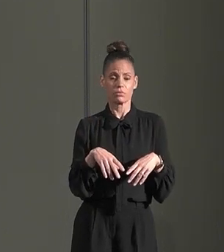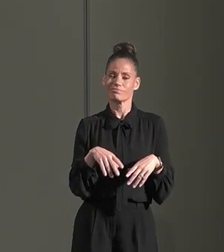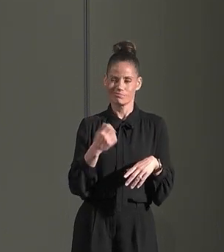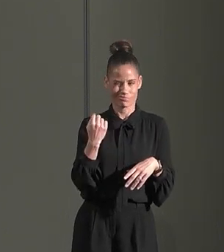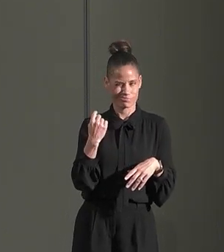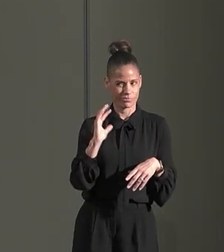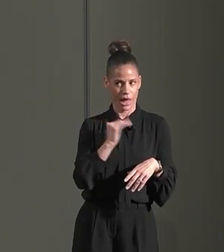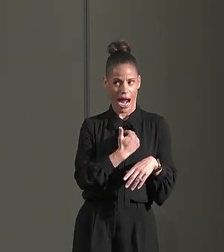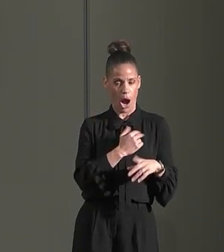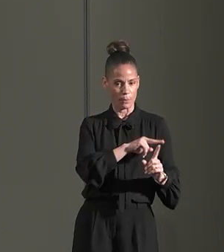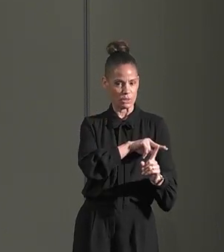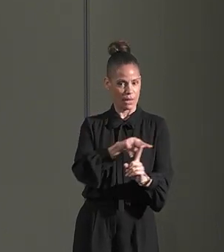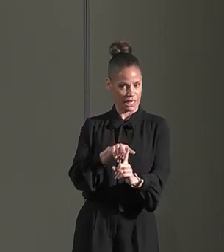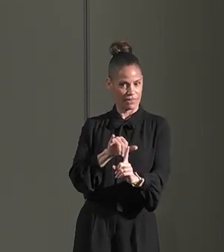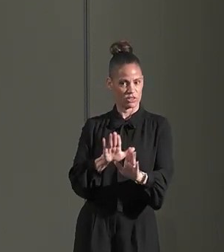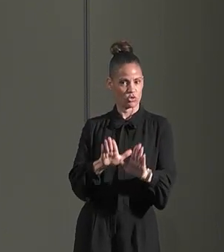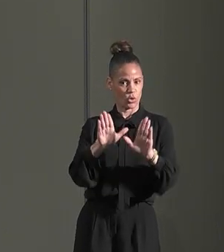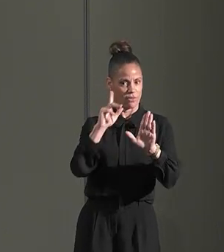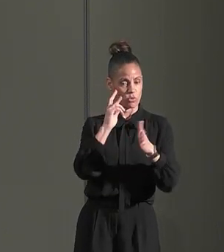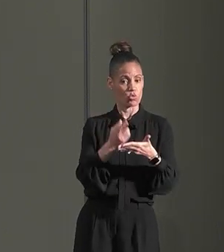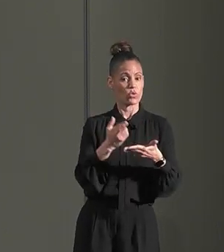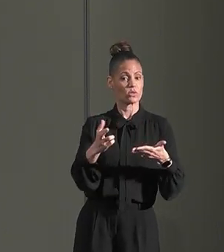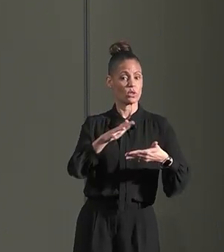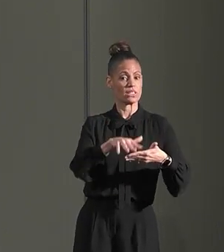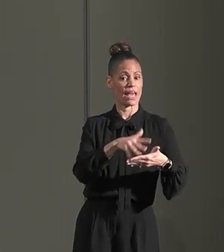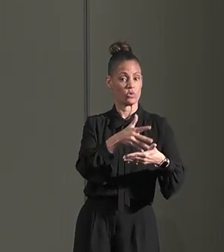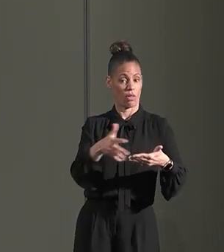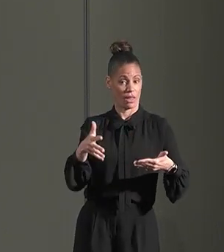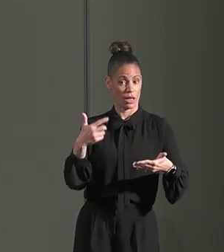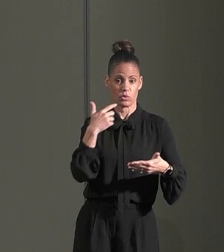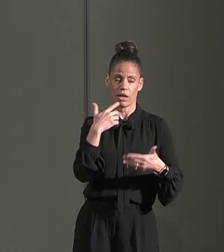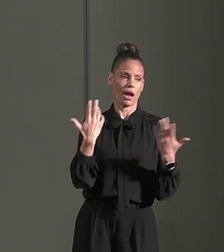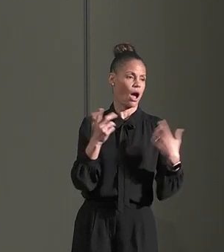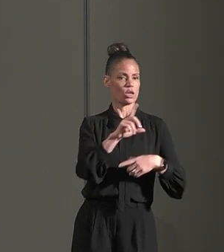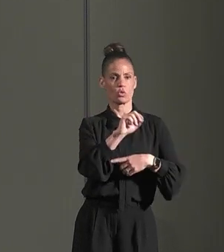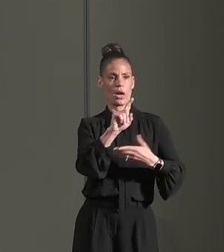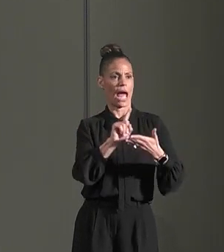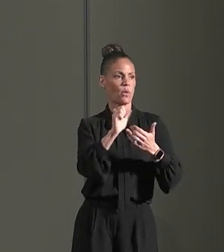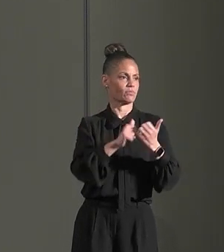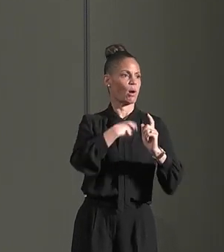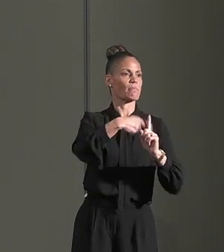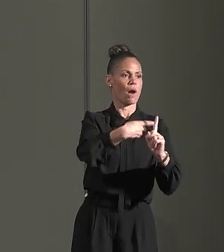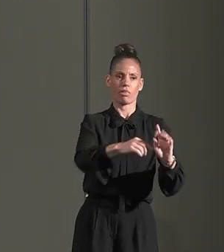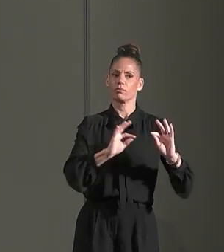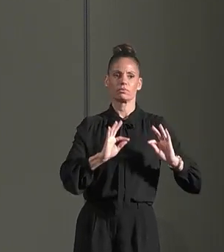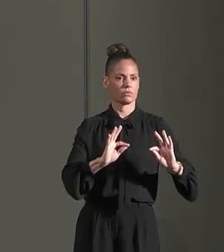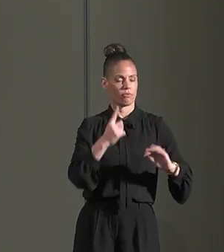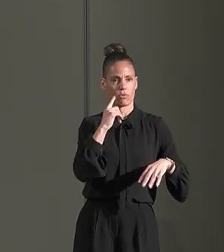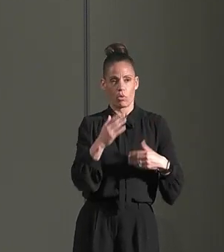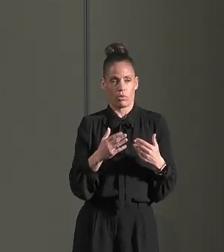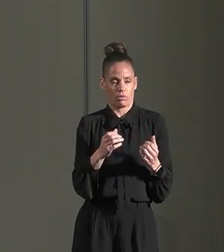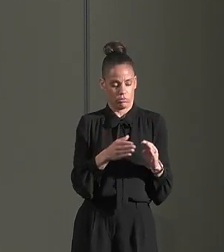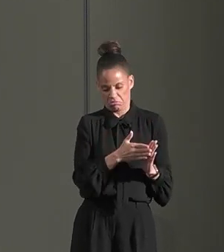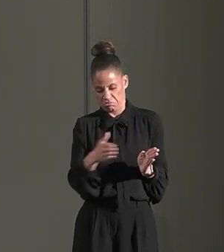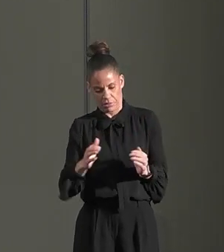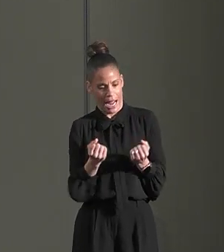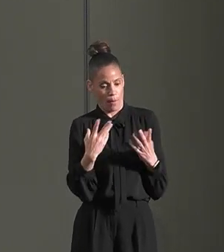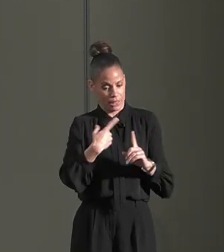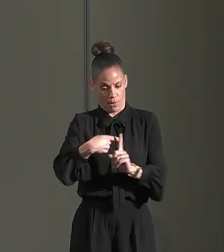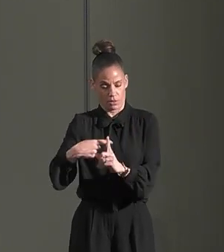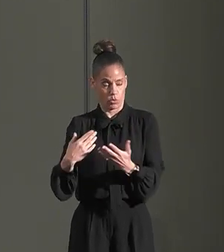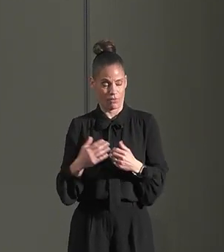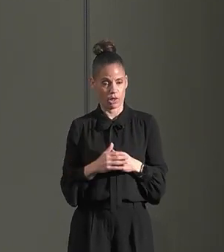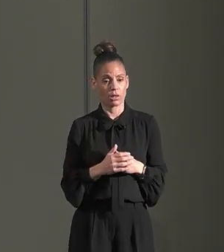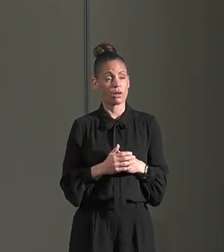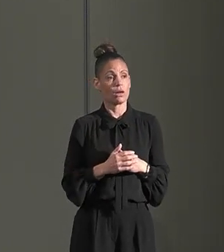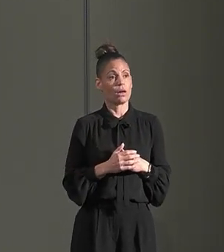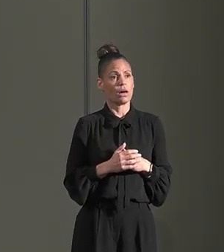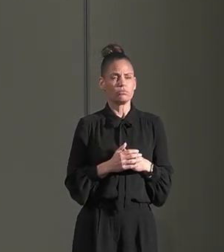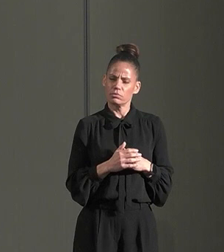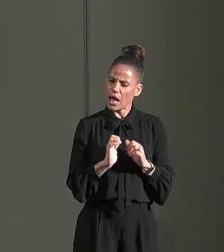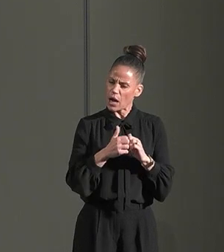perspective is great for resource scheduling. For X amount of months how is that a benefit to your